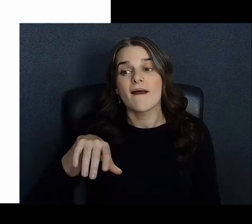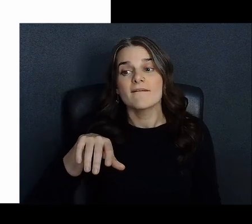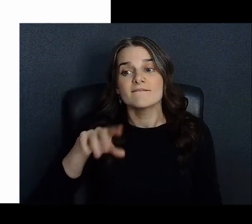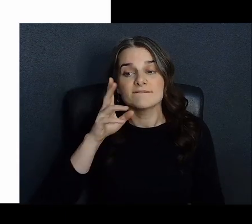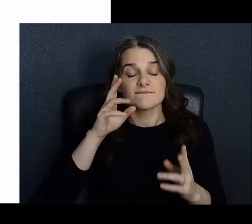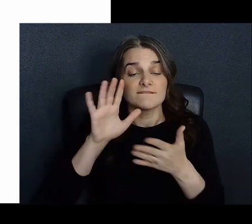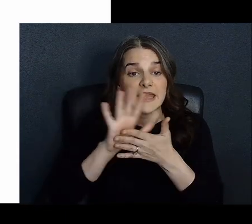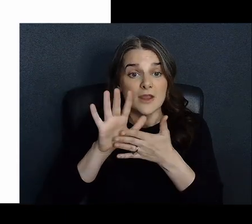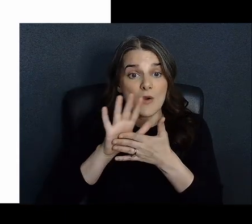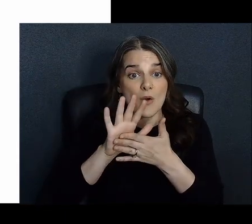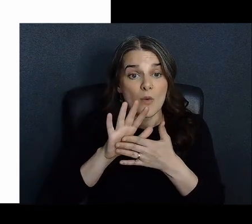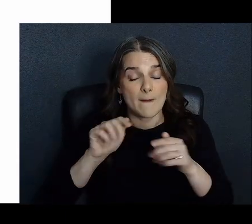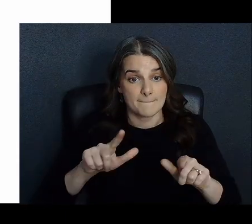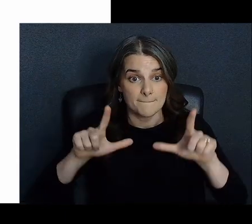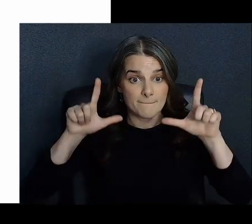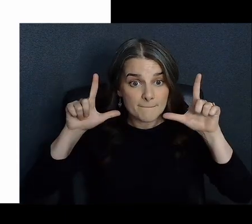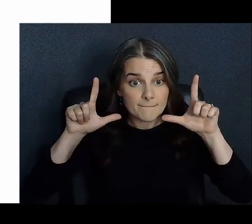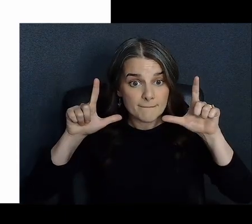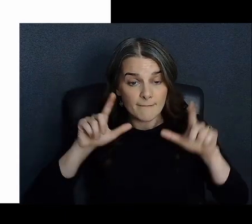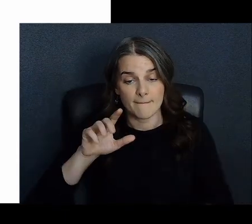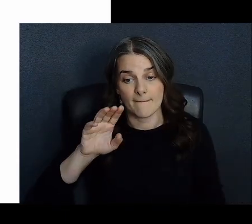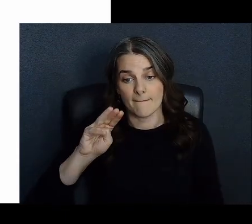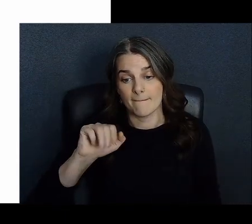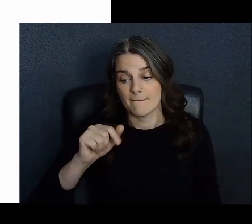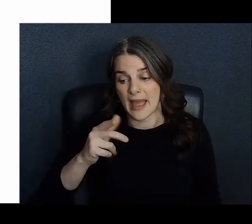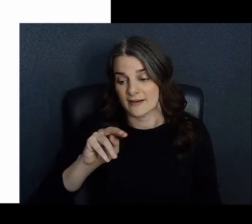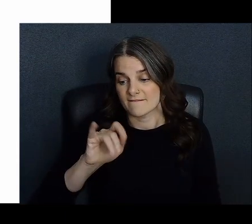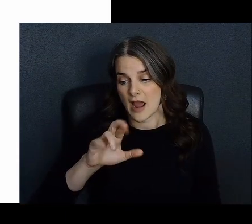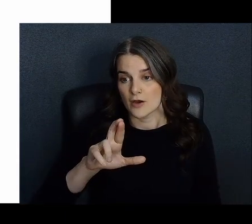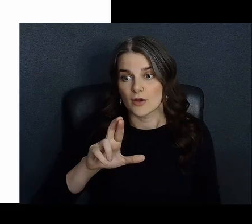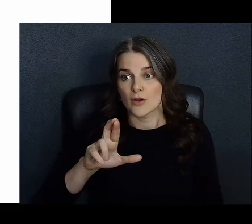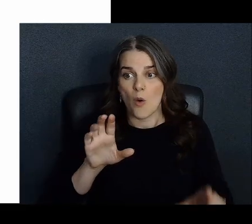This is a portable device. I opened up the handle. And when you open up the handle, it